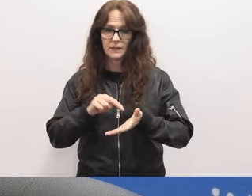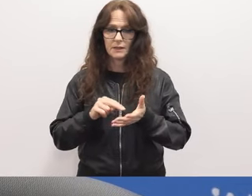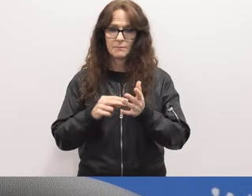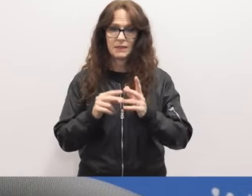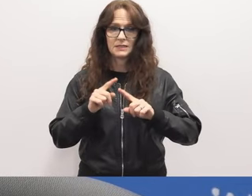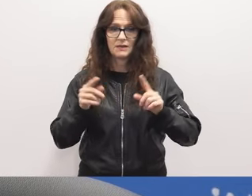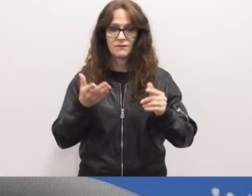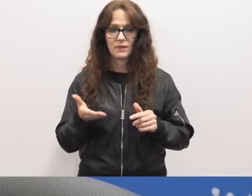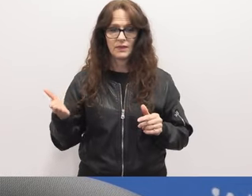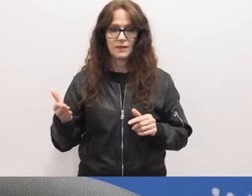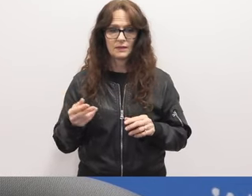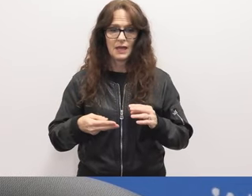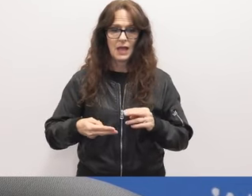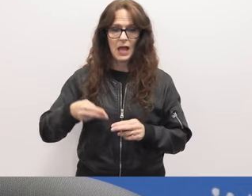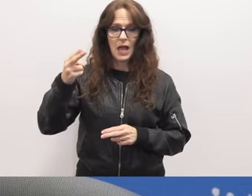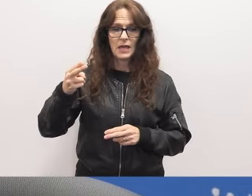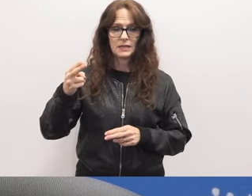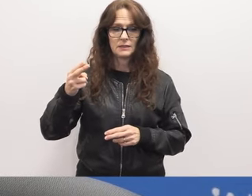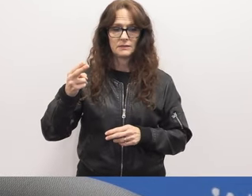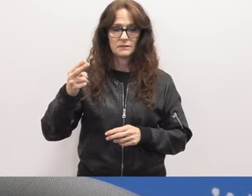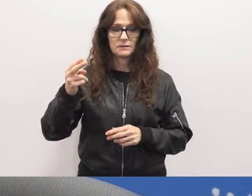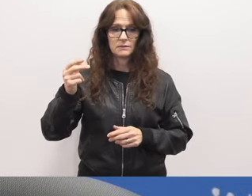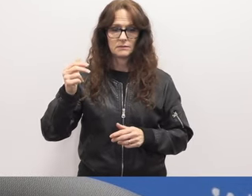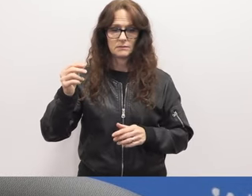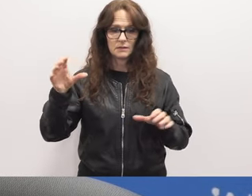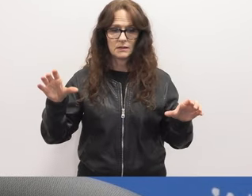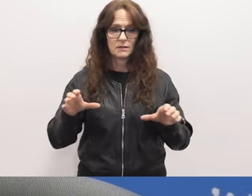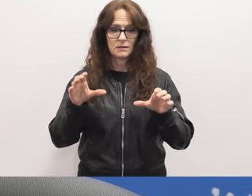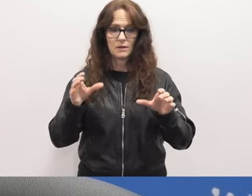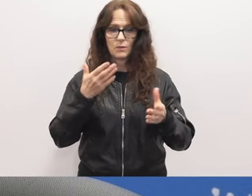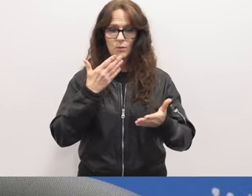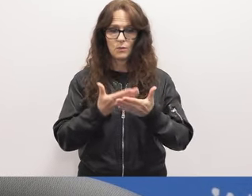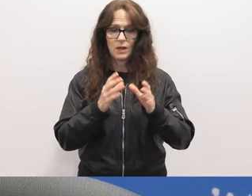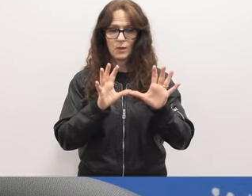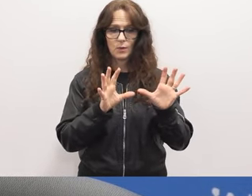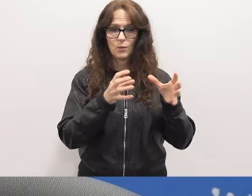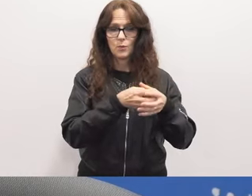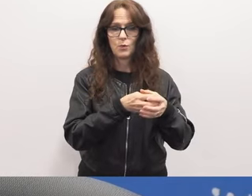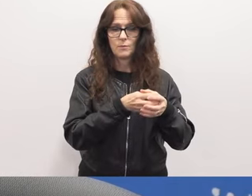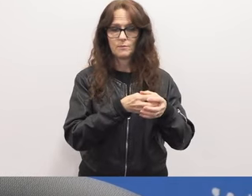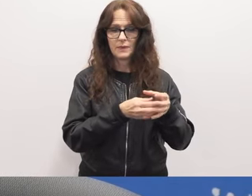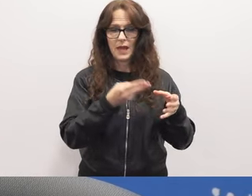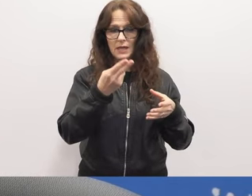If our highest performing subgroup of students is that between 85 and 90.